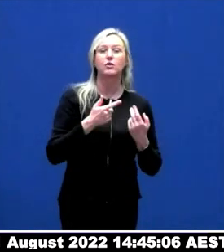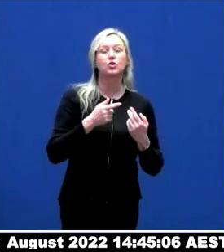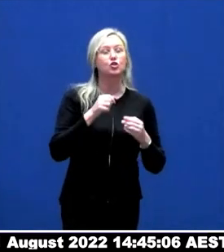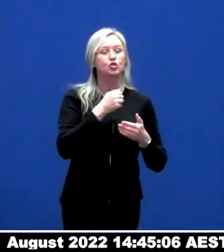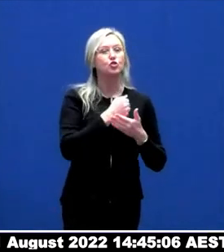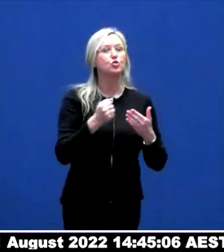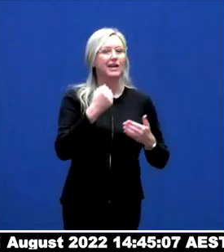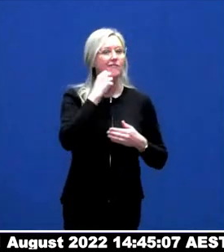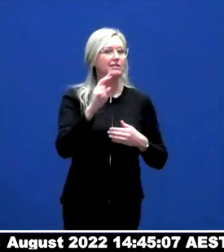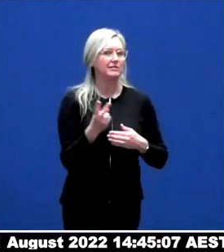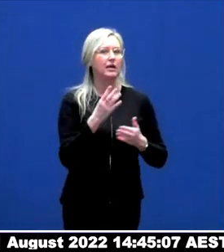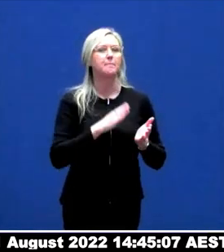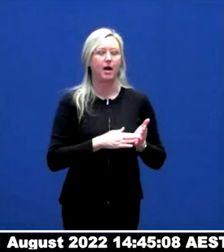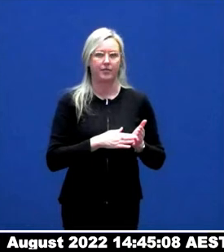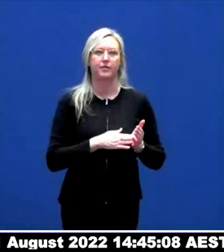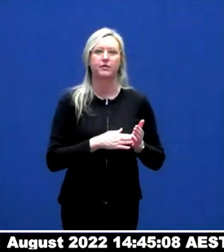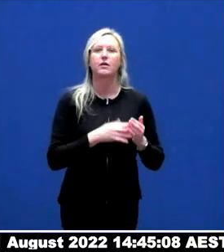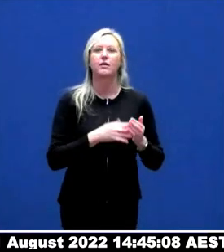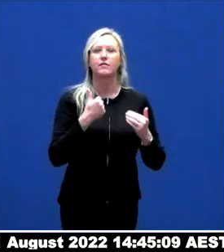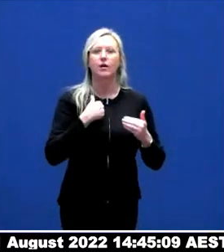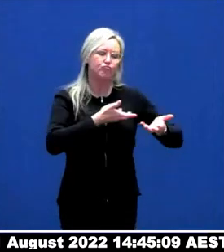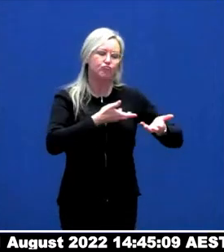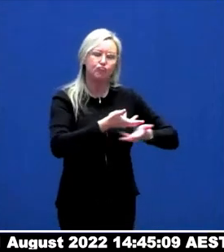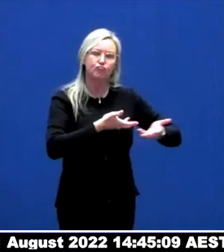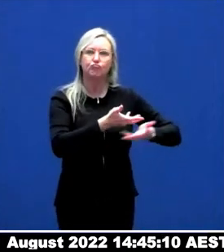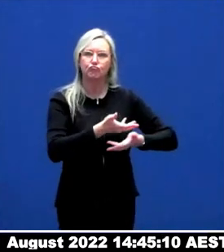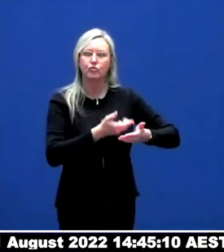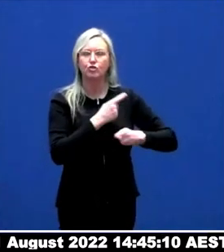and talk about a whole range of issues, housing and homelessness being one of those.